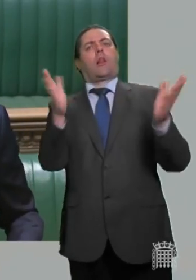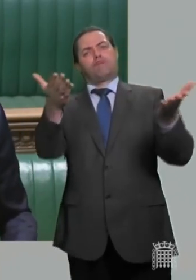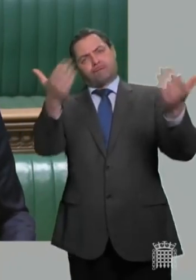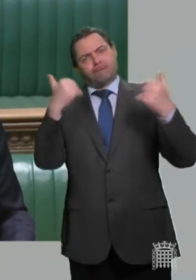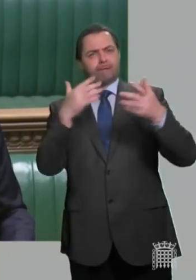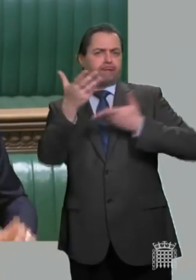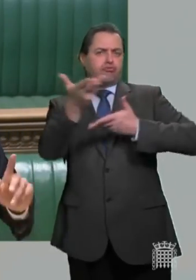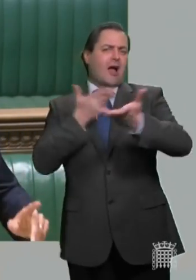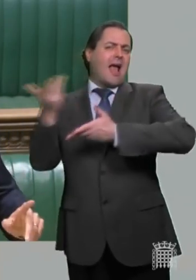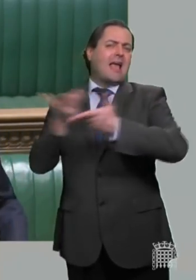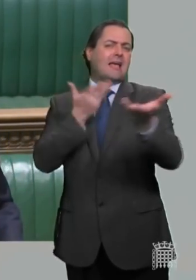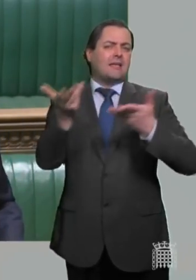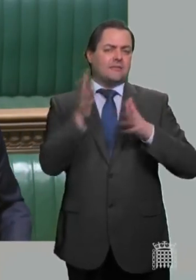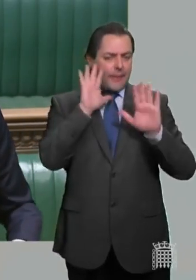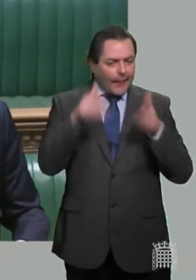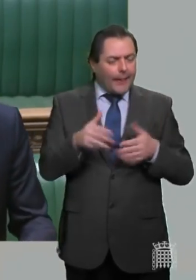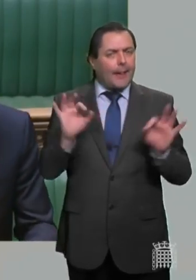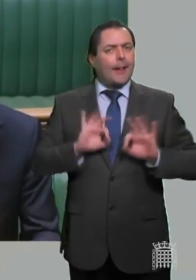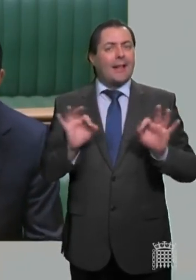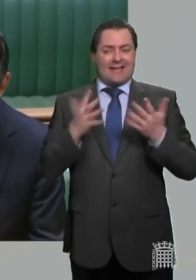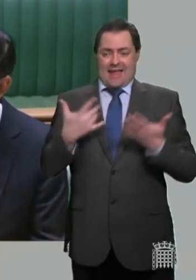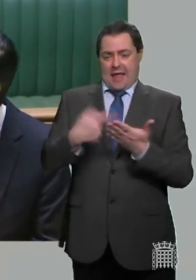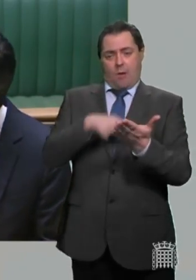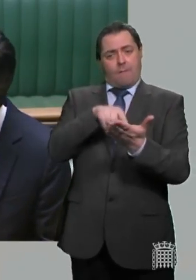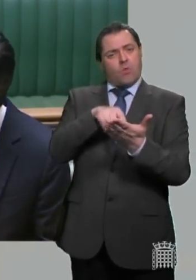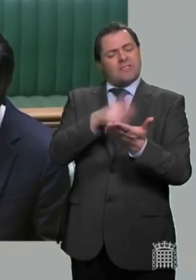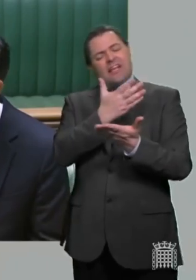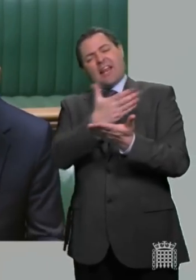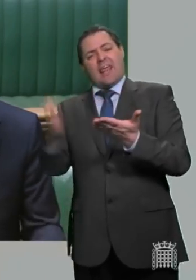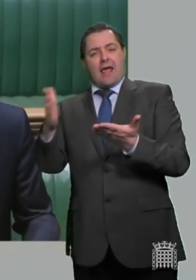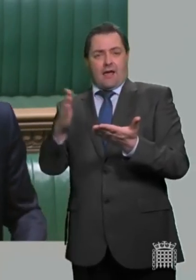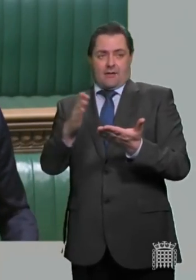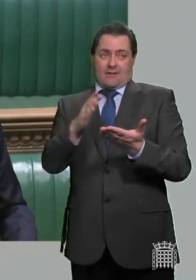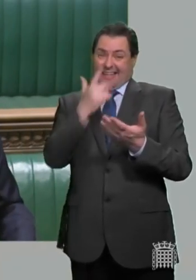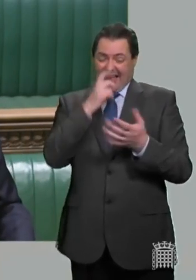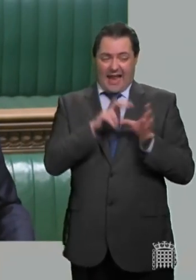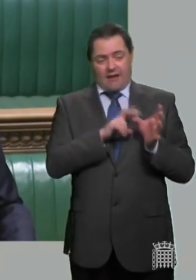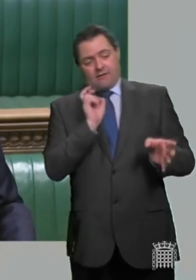to the world, and a policy that we can only pursue now that we are out of the European Union: